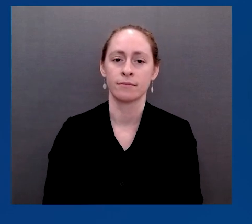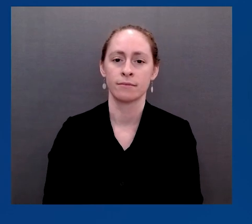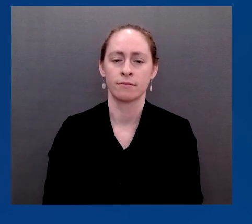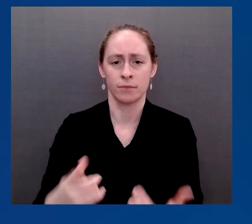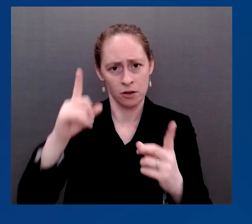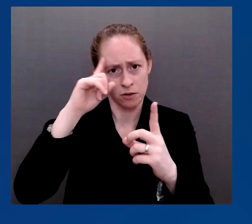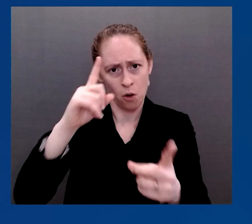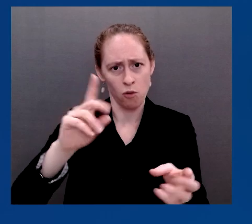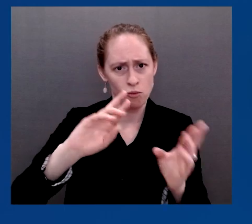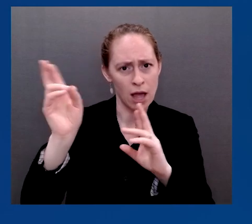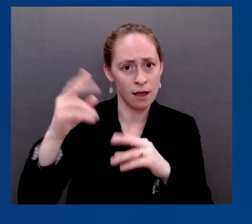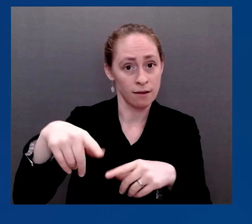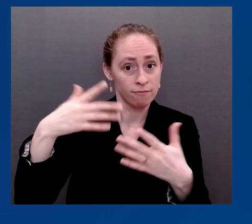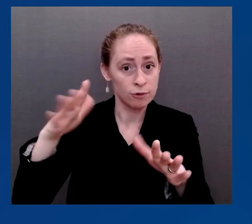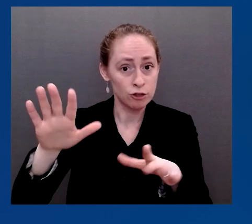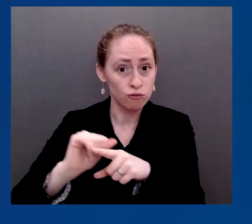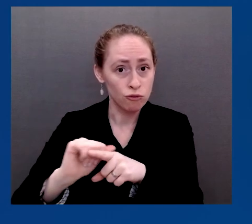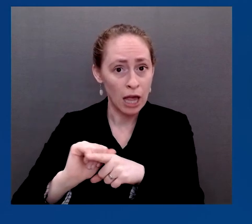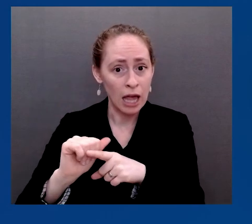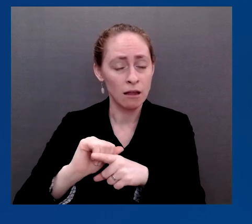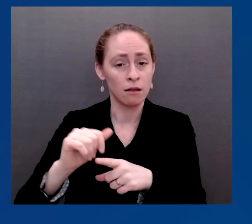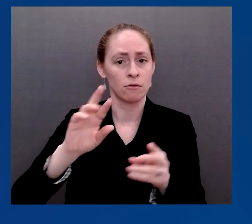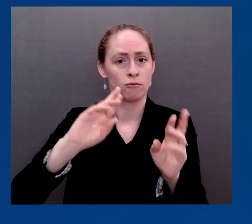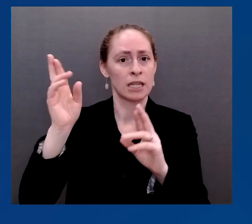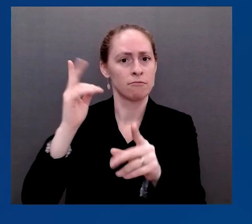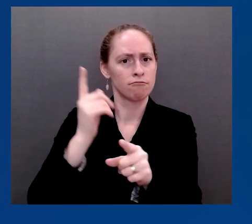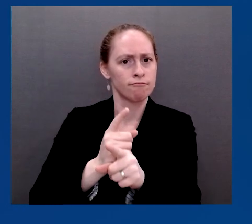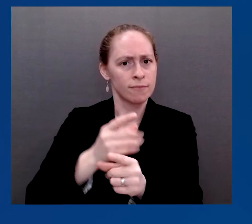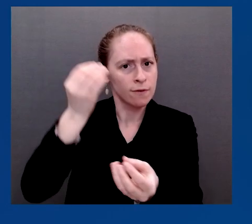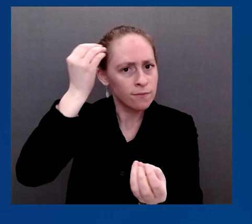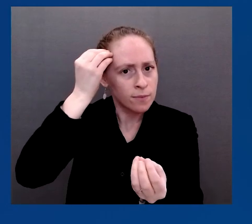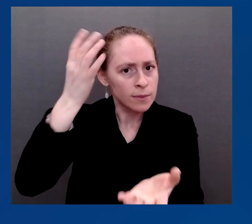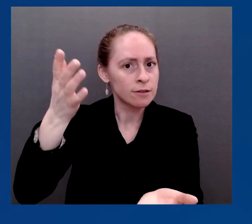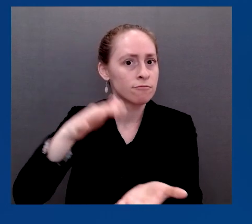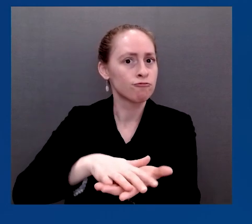that parents have about getting their kids vaccinated. Next question, please.